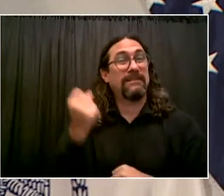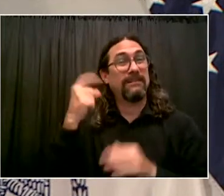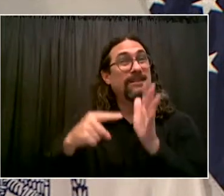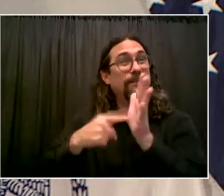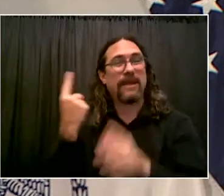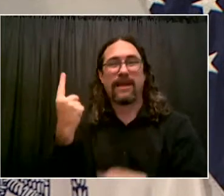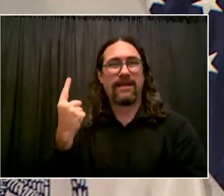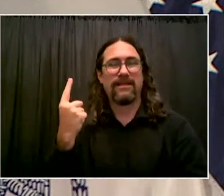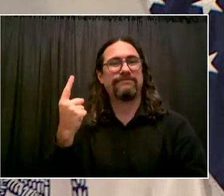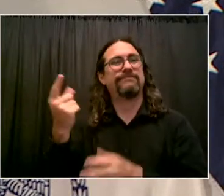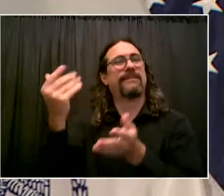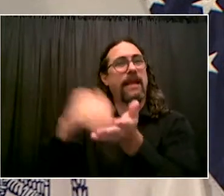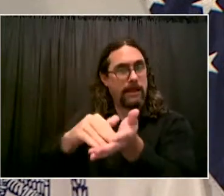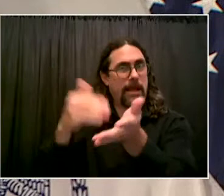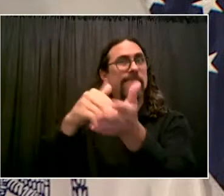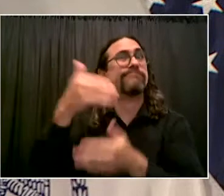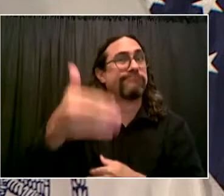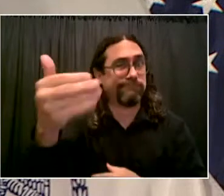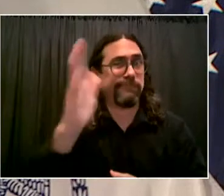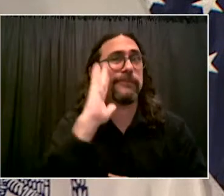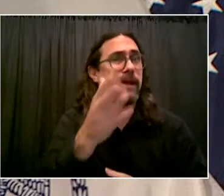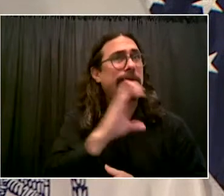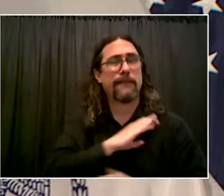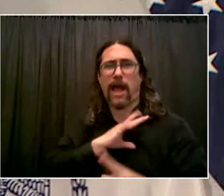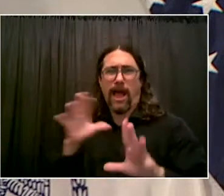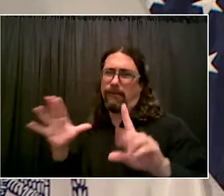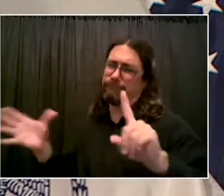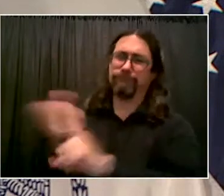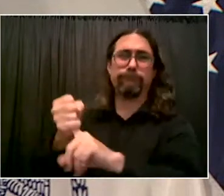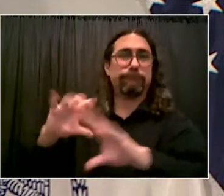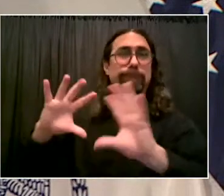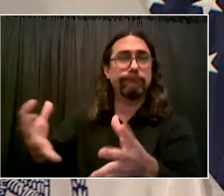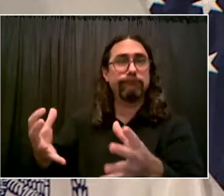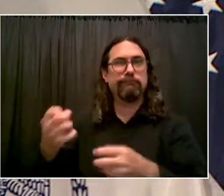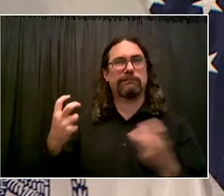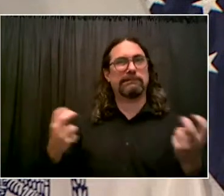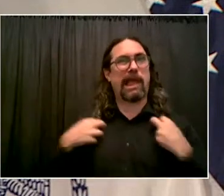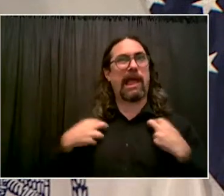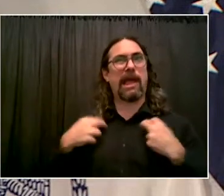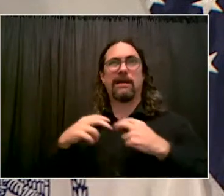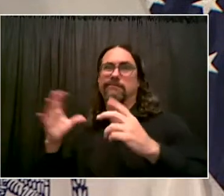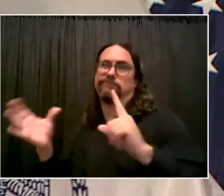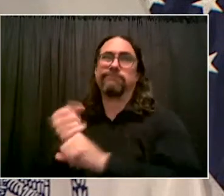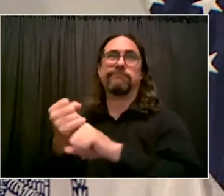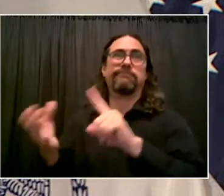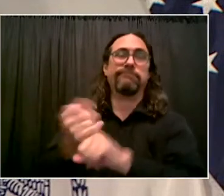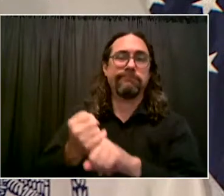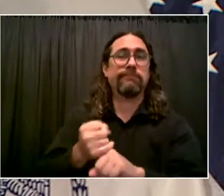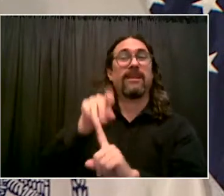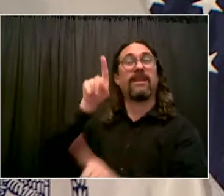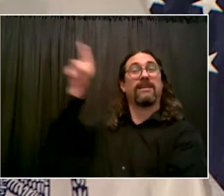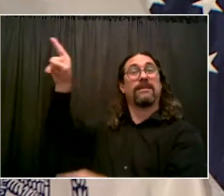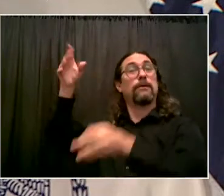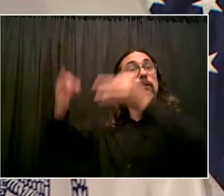STRONG, WE NEED MORE ACTIVITY IN THE COURTS, MORE OVMEMENT BECAUSE